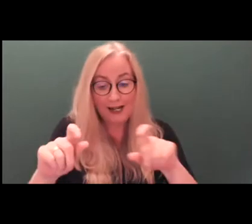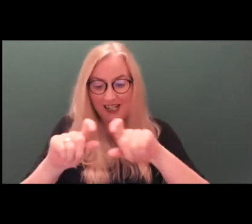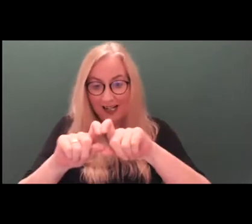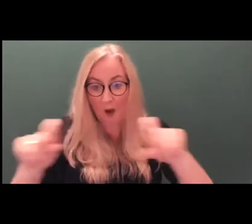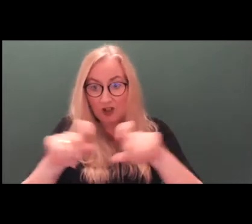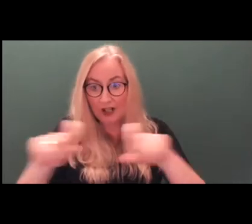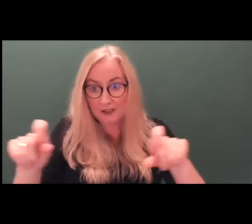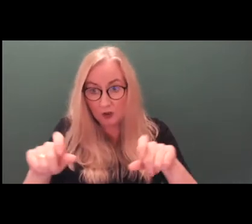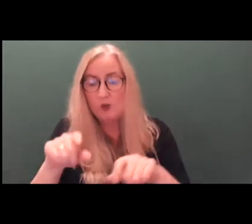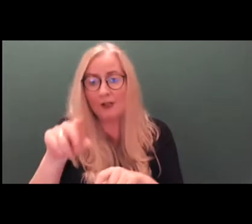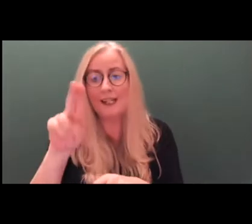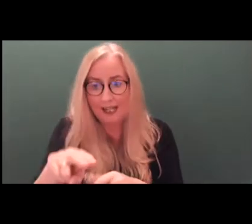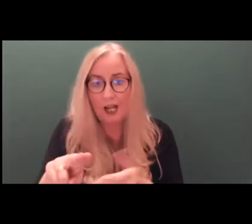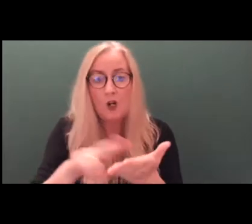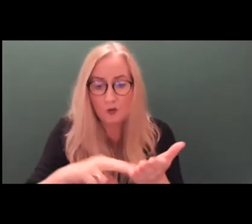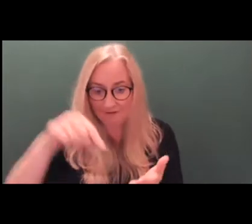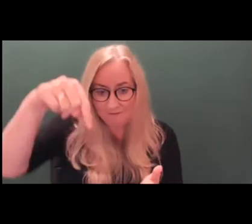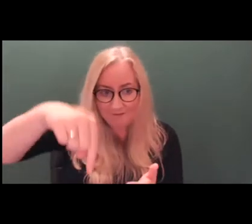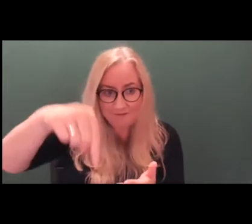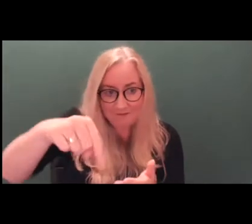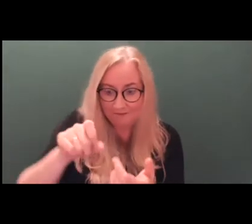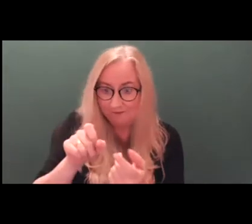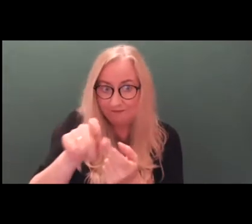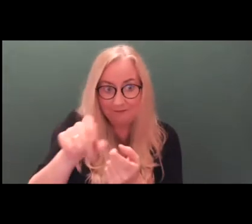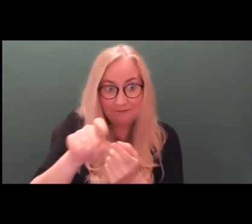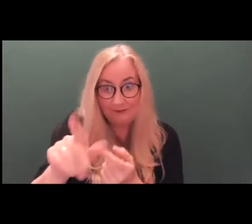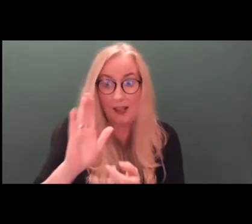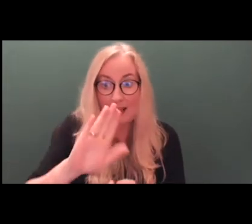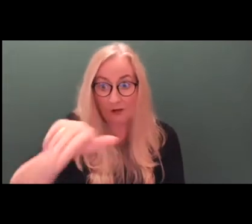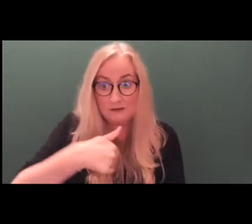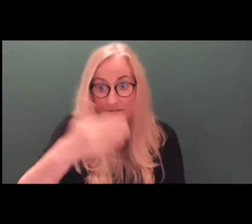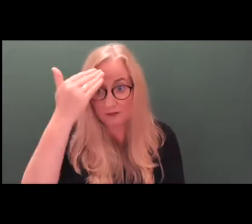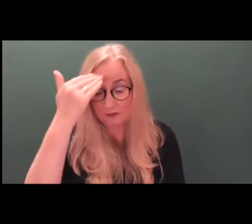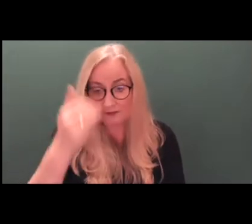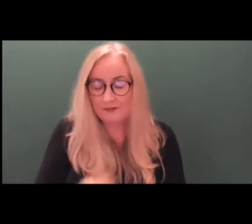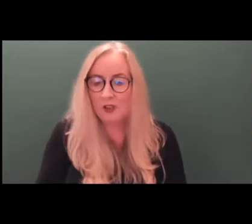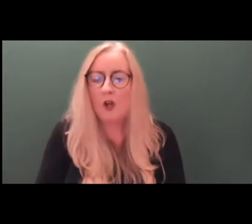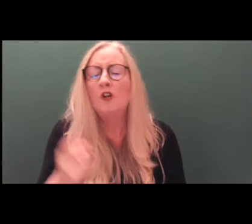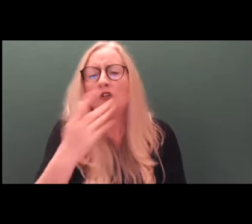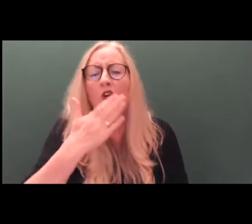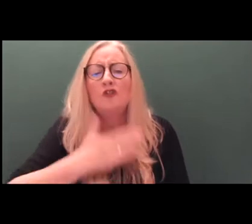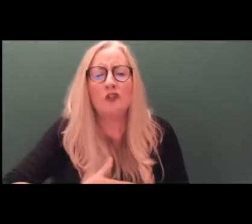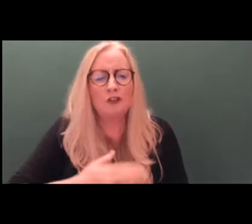you can use these methods of contact as well. Just to reminded you that this conference is